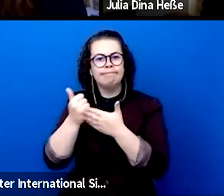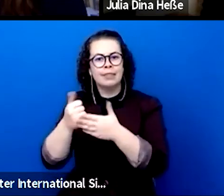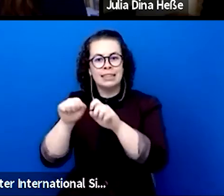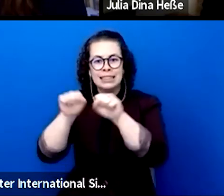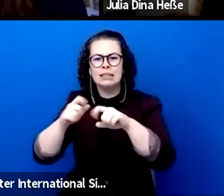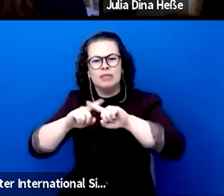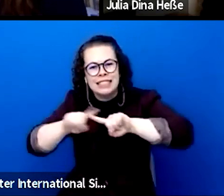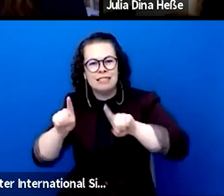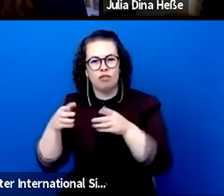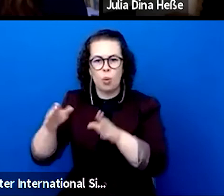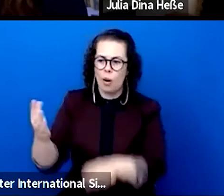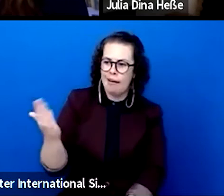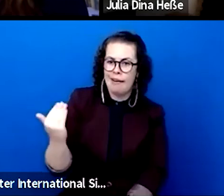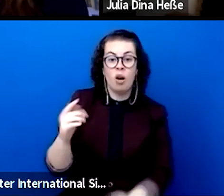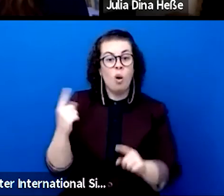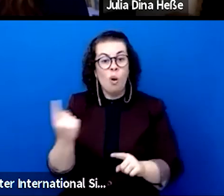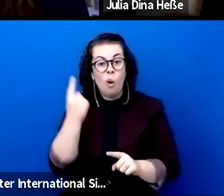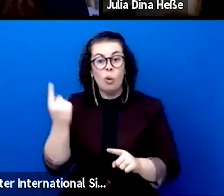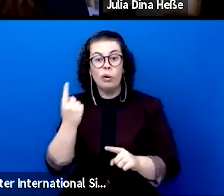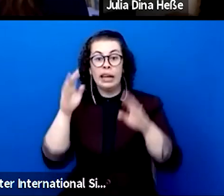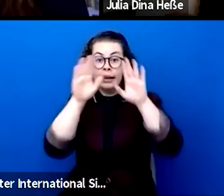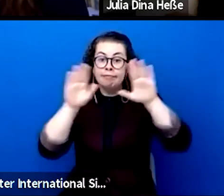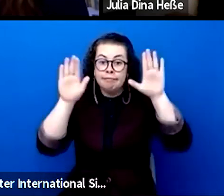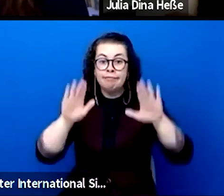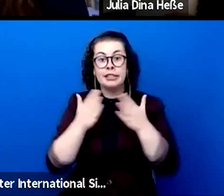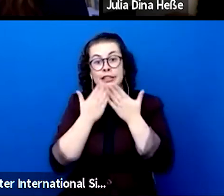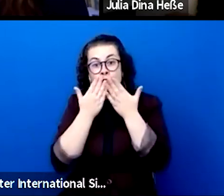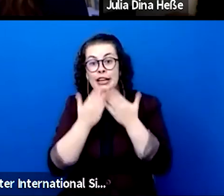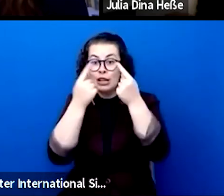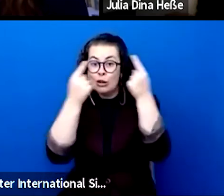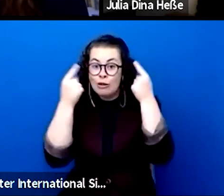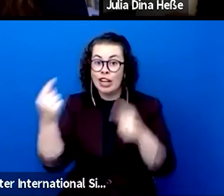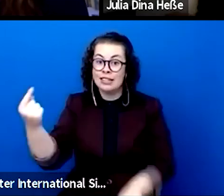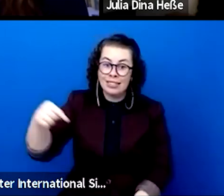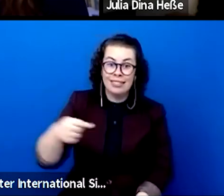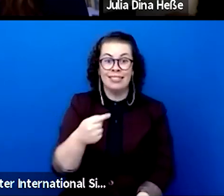theatre that are not the traditional because it takes so much time to change the traditional